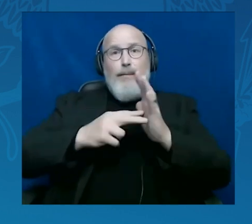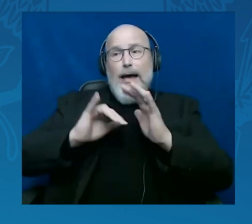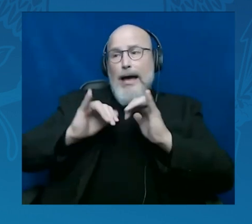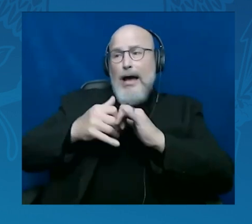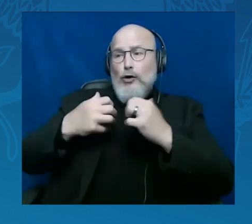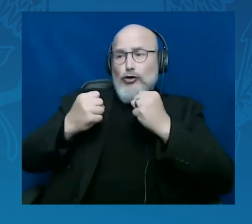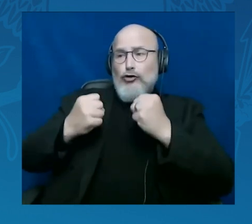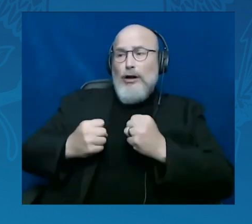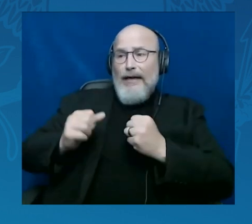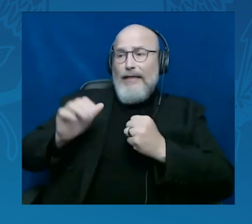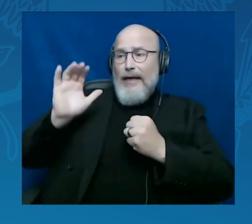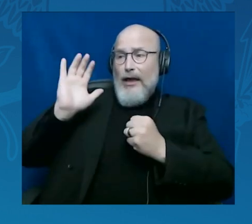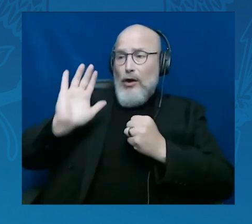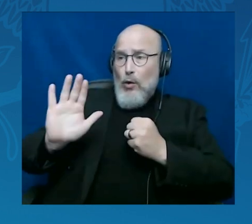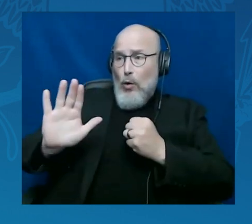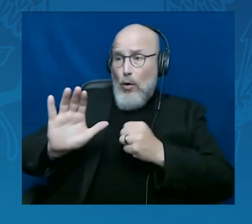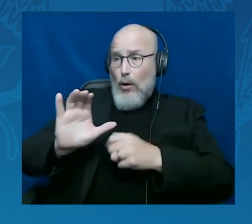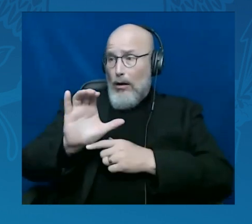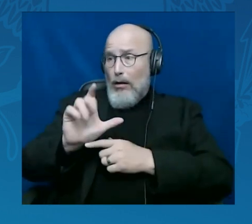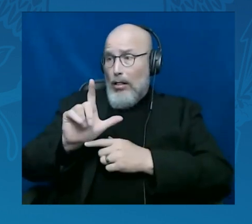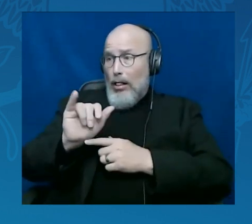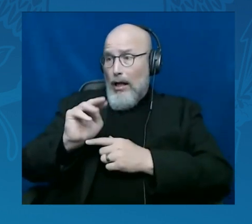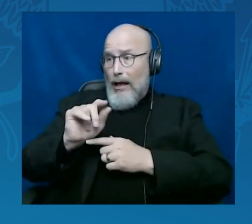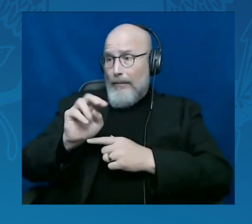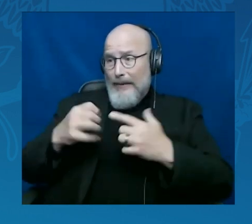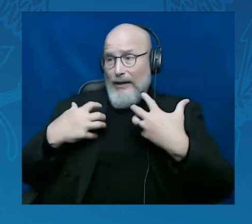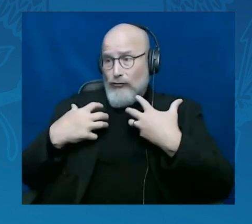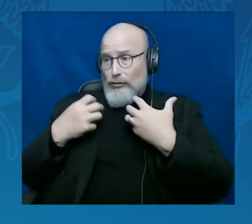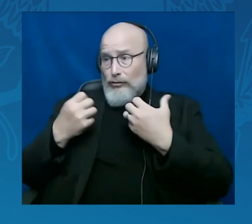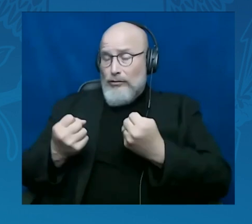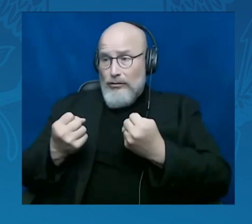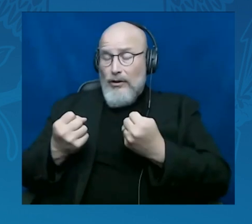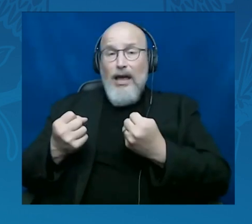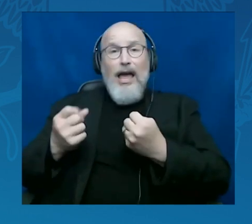and to accelerate the transition to a clean energy economy.